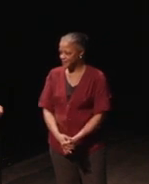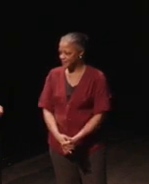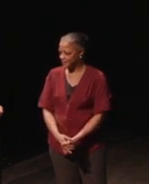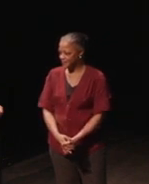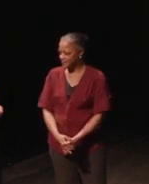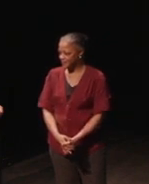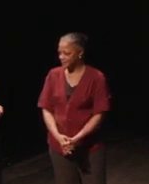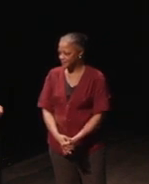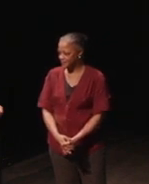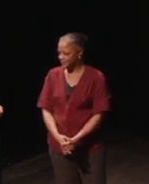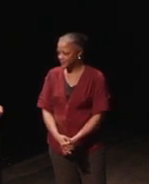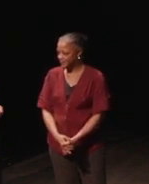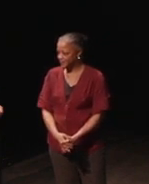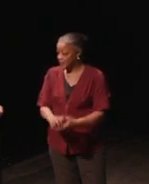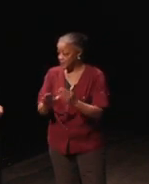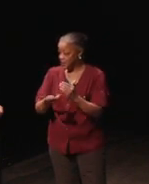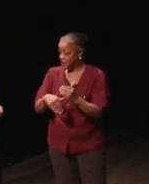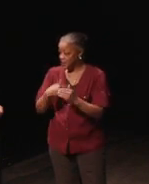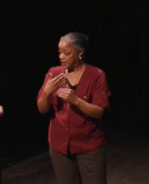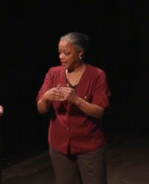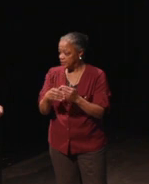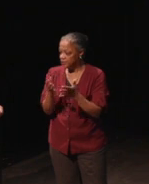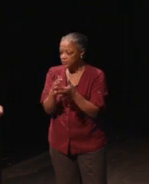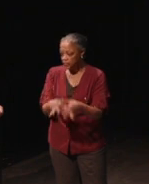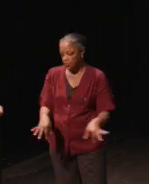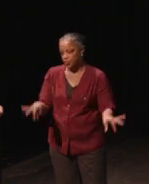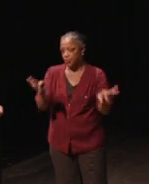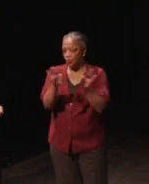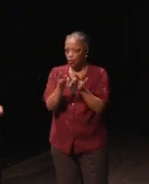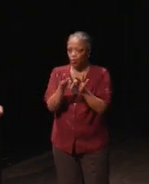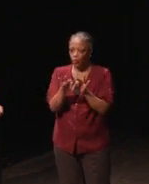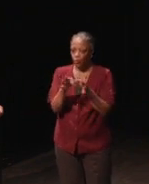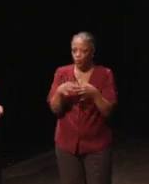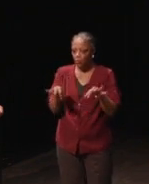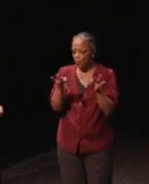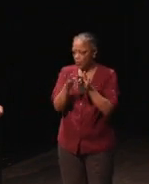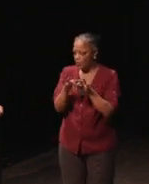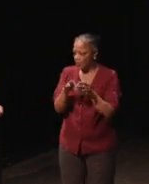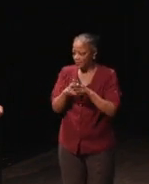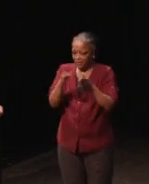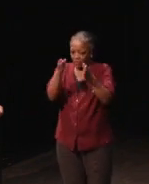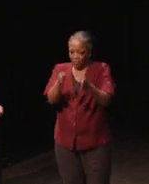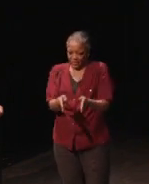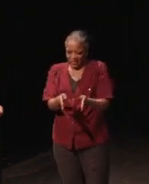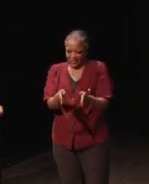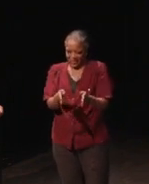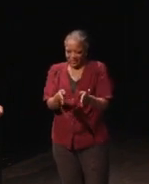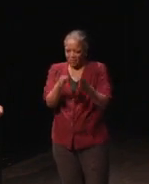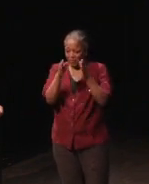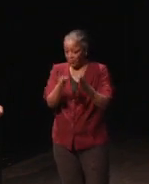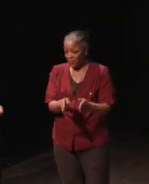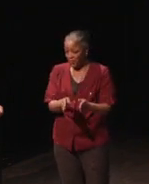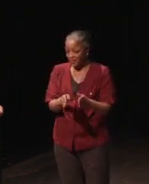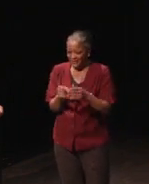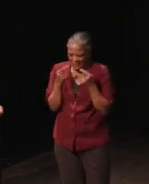Nice. This is a really important one. This is about a person. The person is giggling in front of